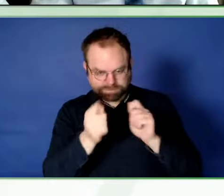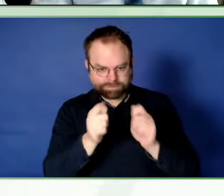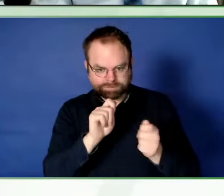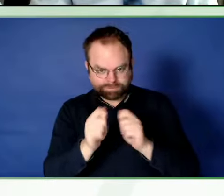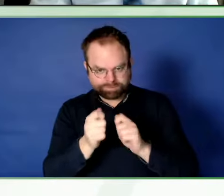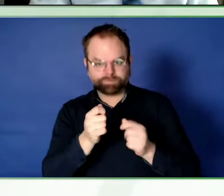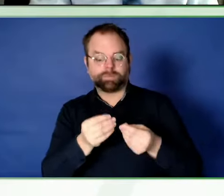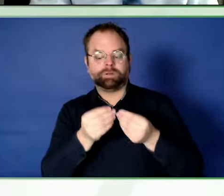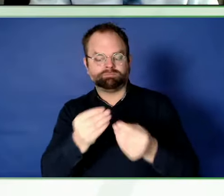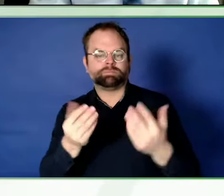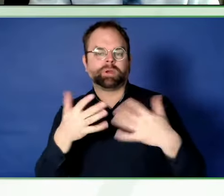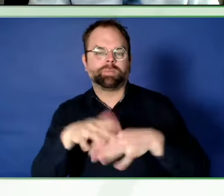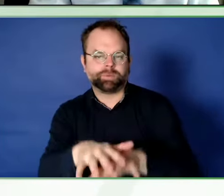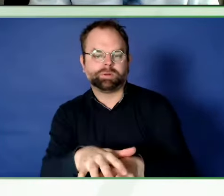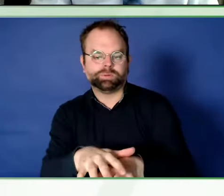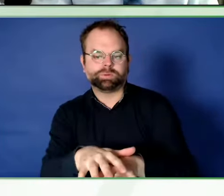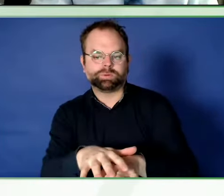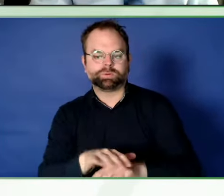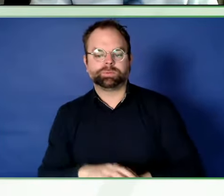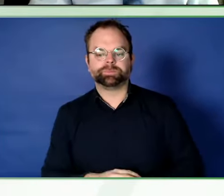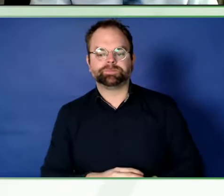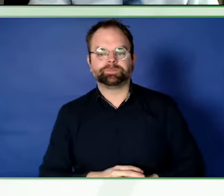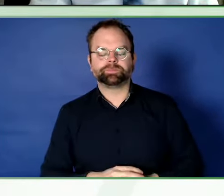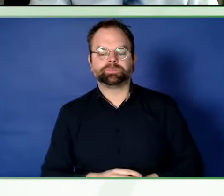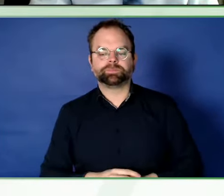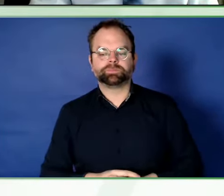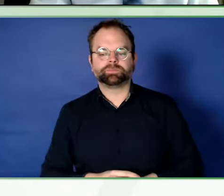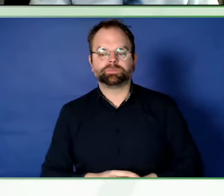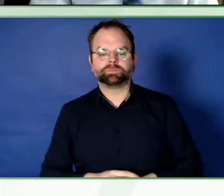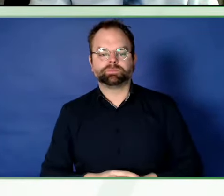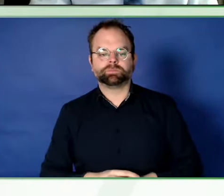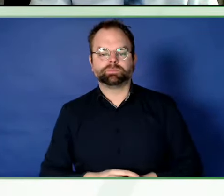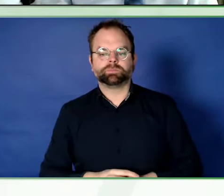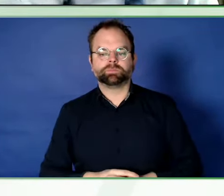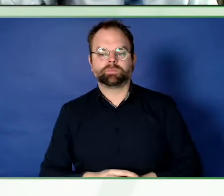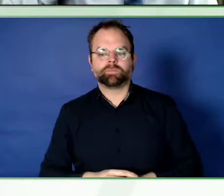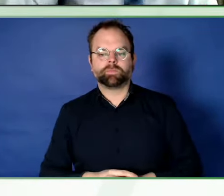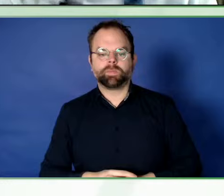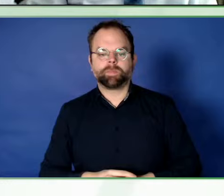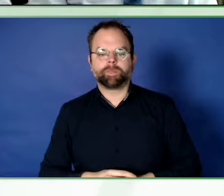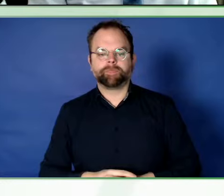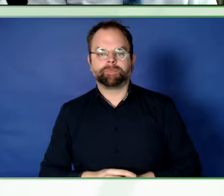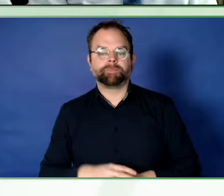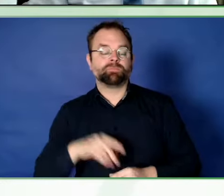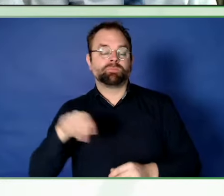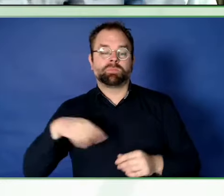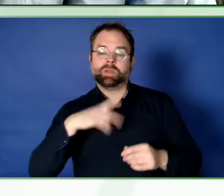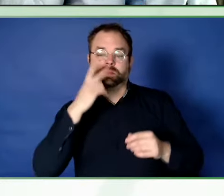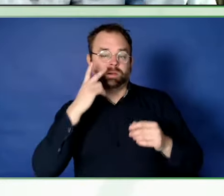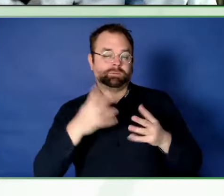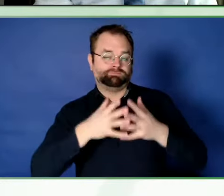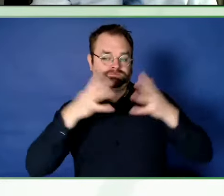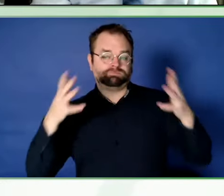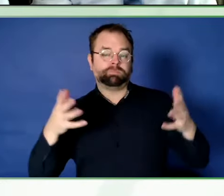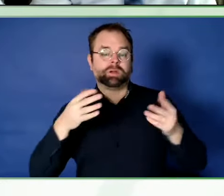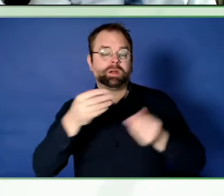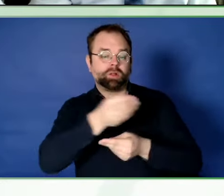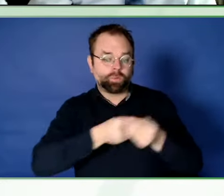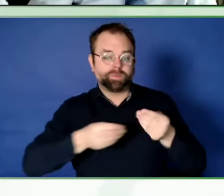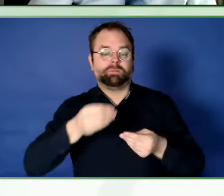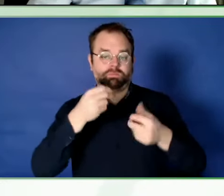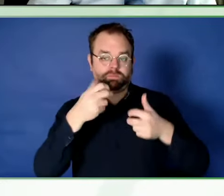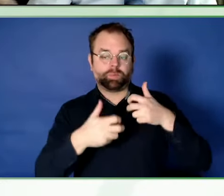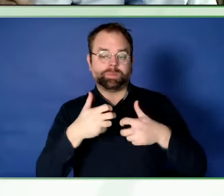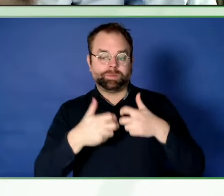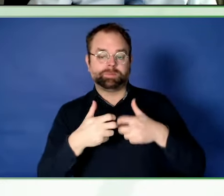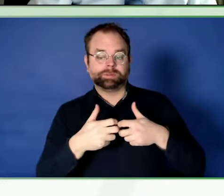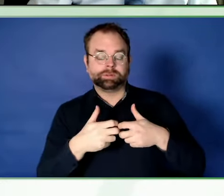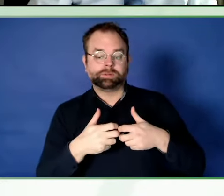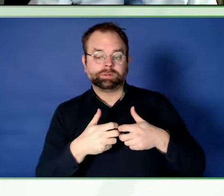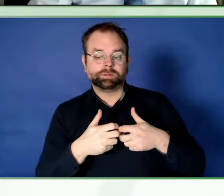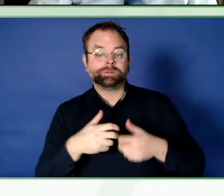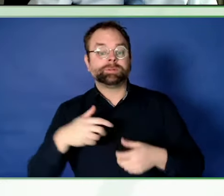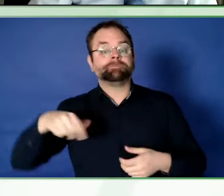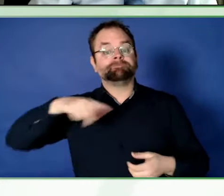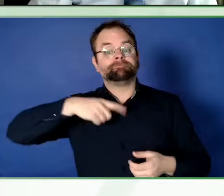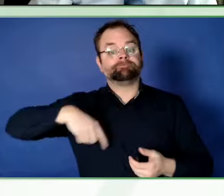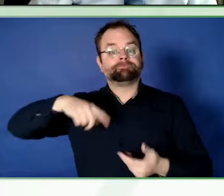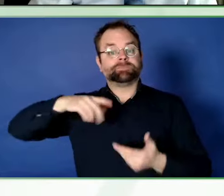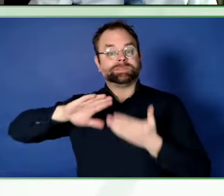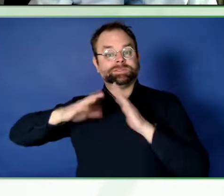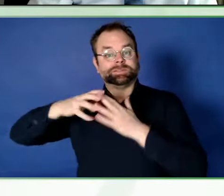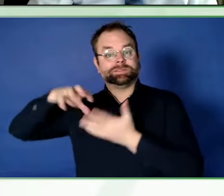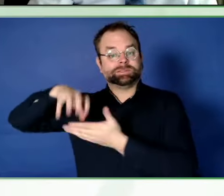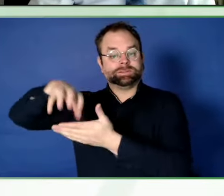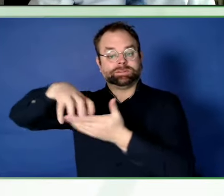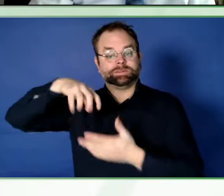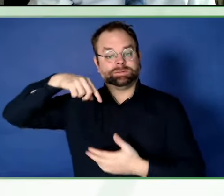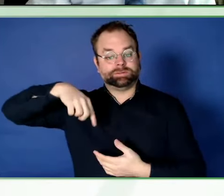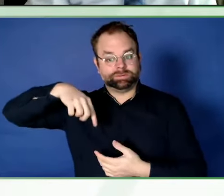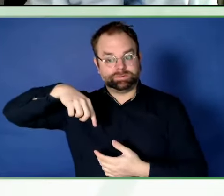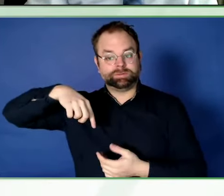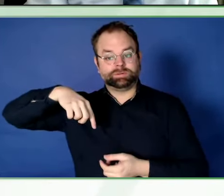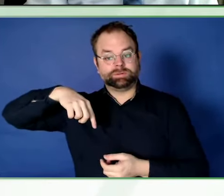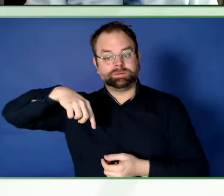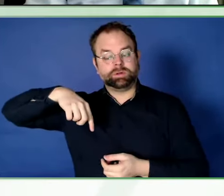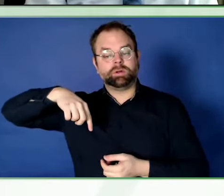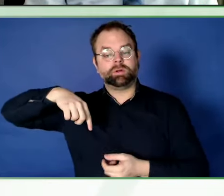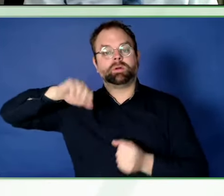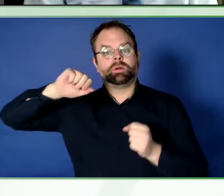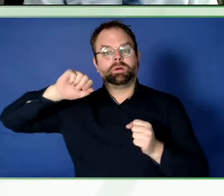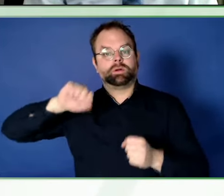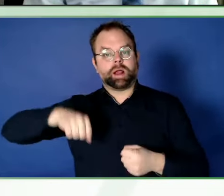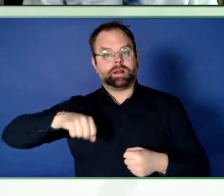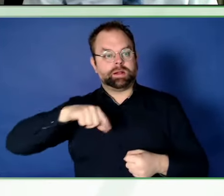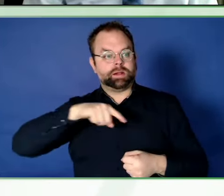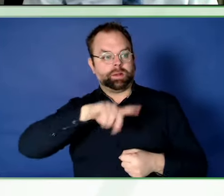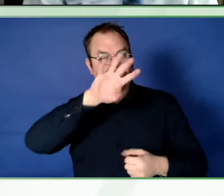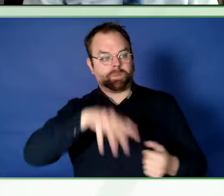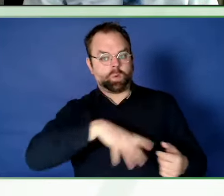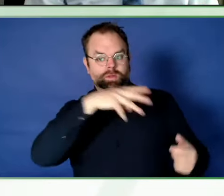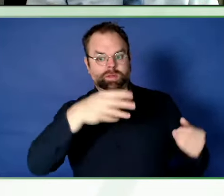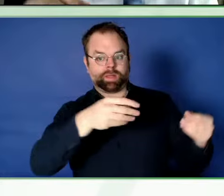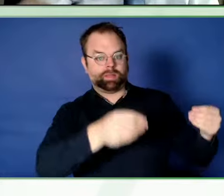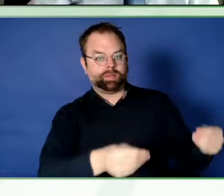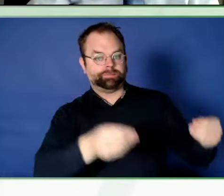And cities like ours can use this model and to prioritise the roads based on public usage,